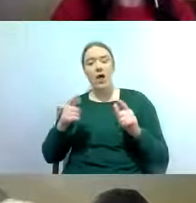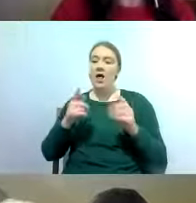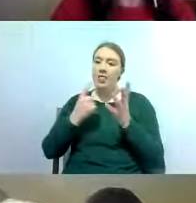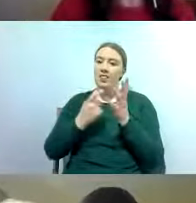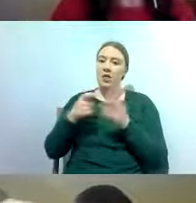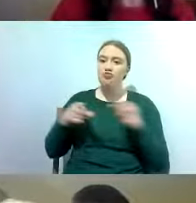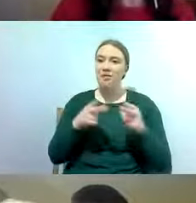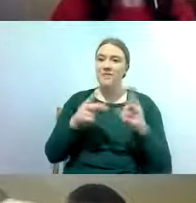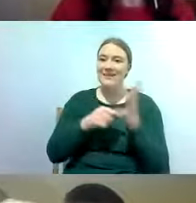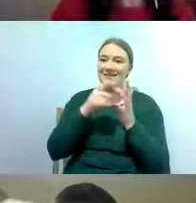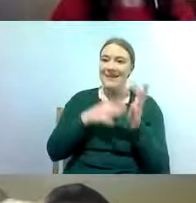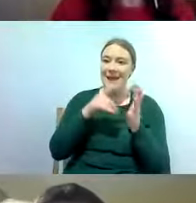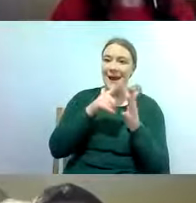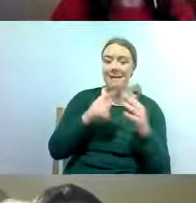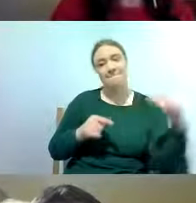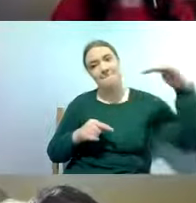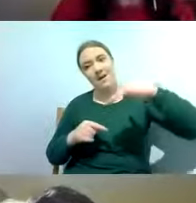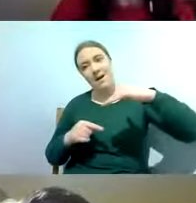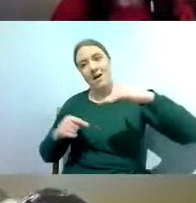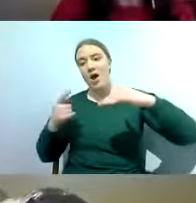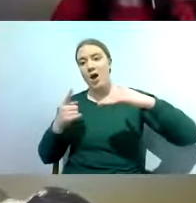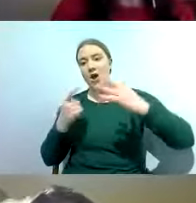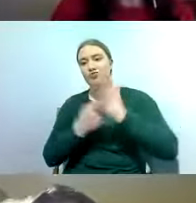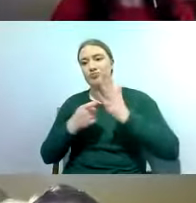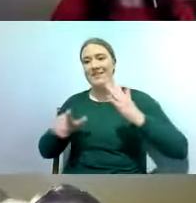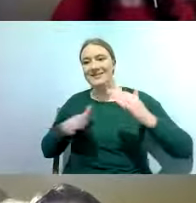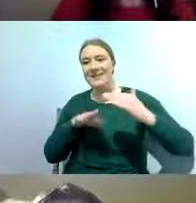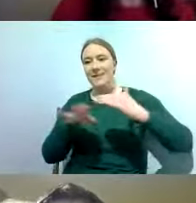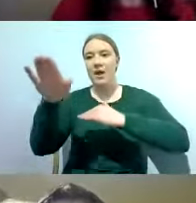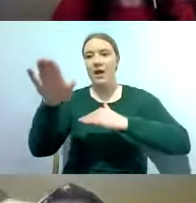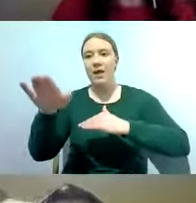rivers are you can see different colors and very different widths of the two rivers there